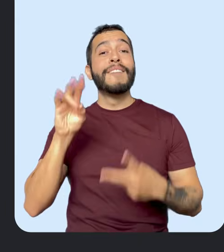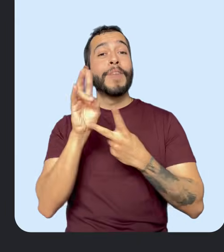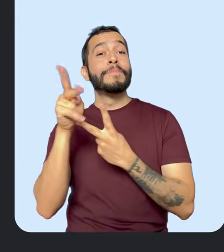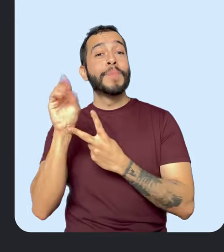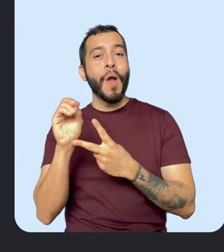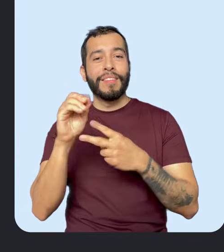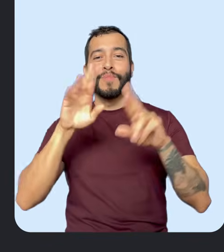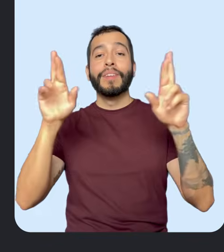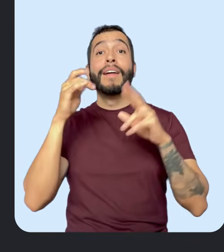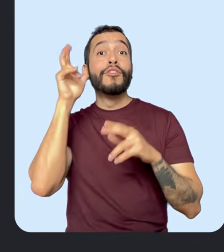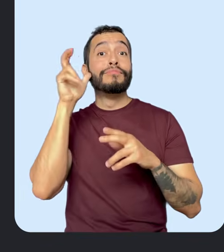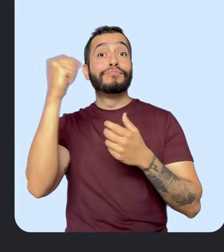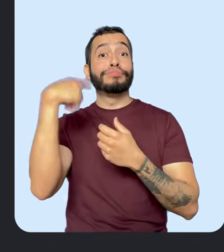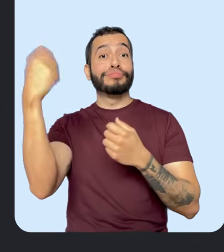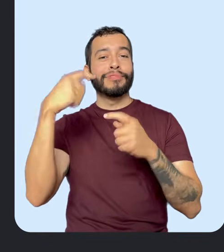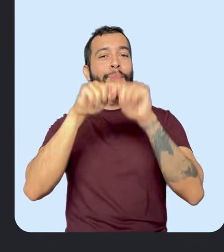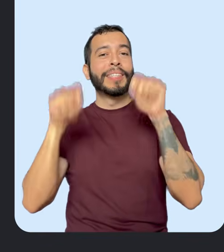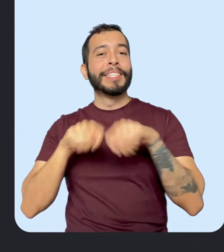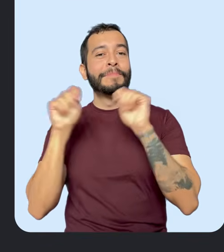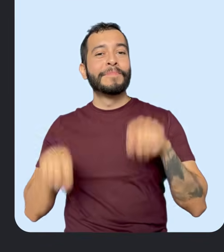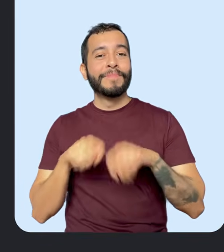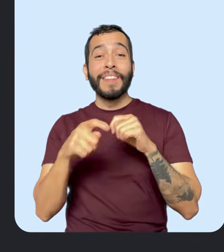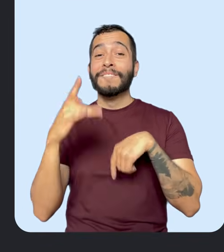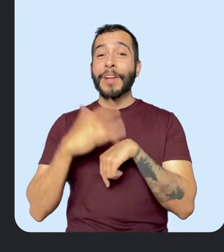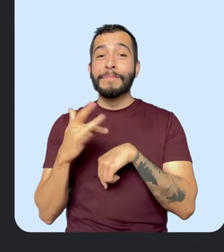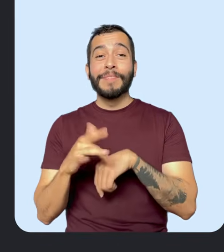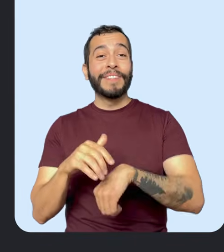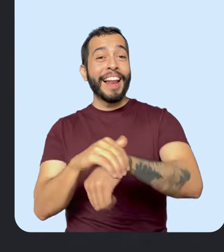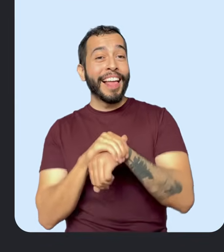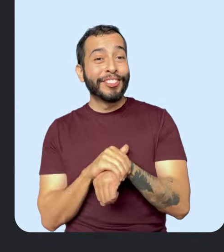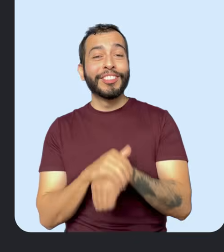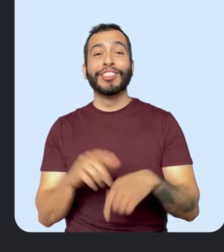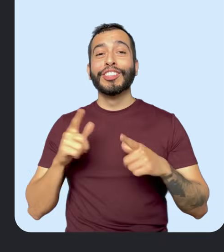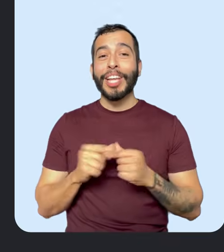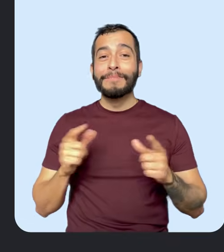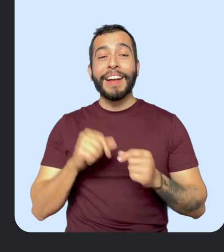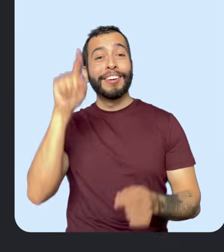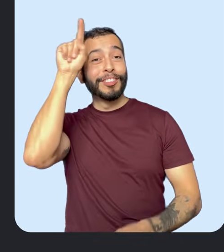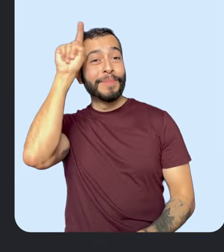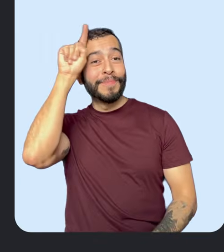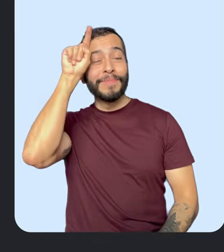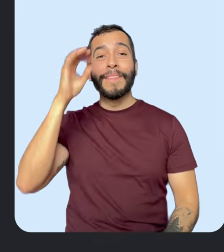to now transcribe Audio Messages. This feature is available in English, Japanese, German and French